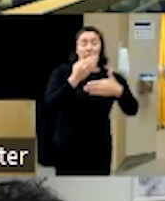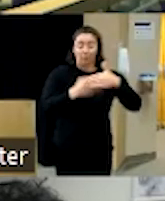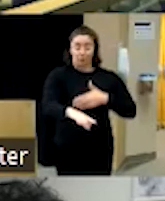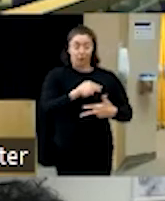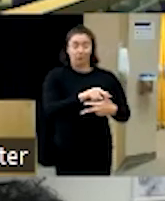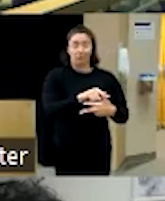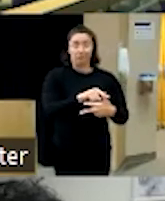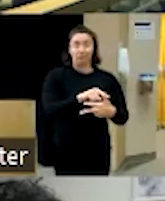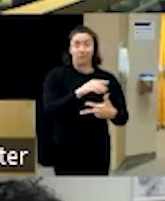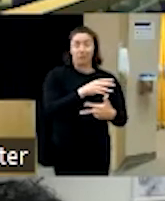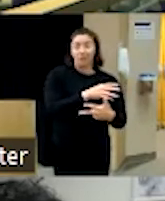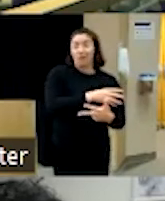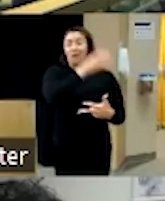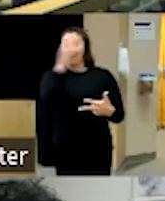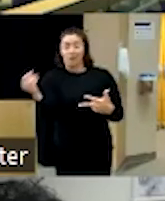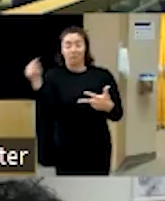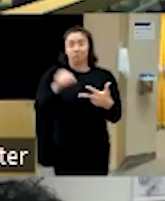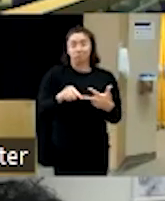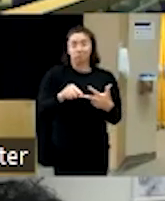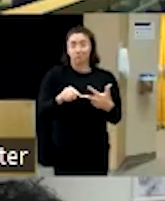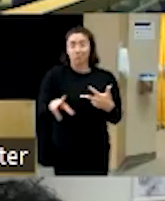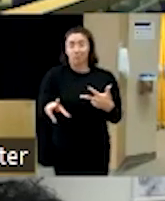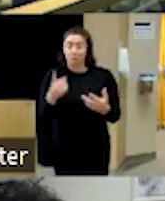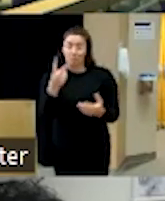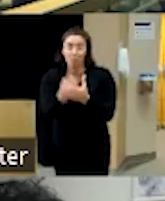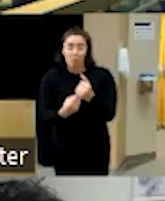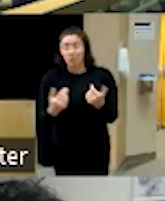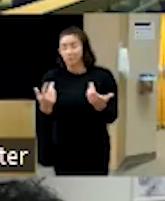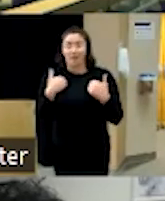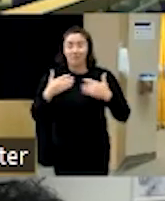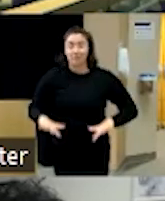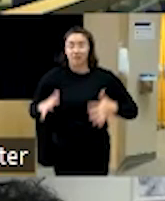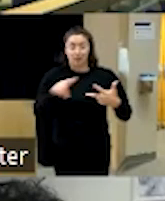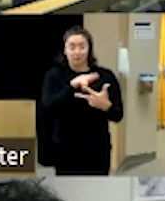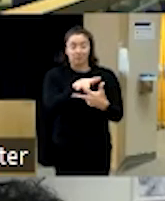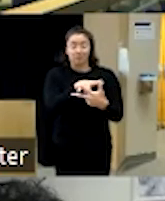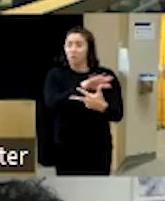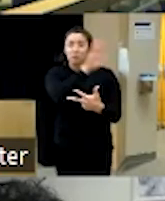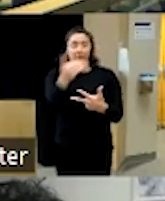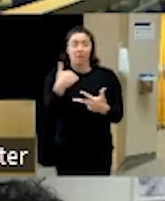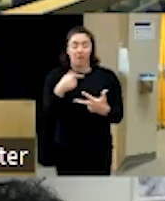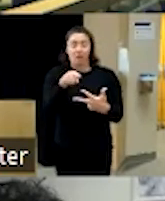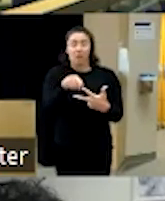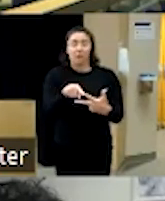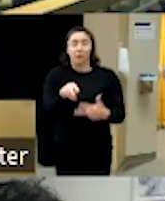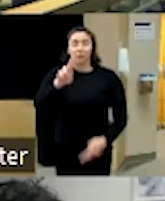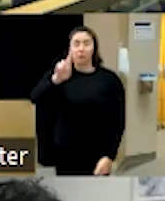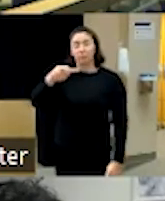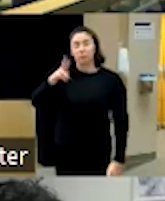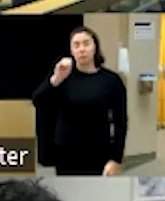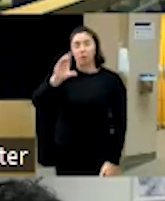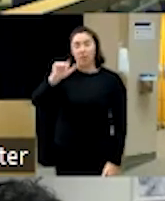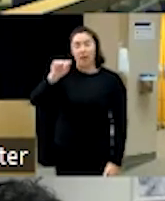you're a neurotic an exciting person but you never have a prolapse then you won't get chronic pain